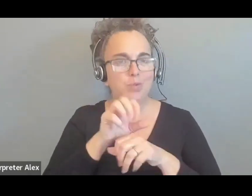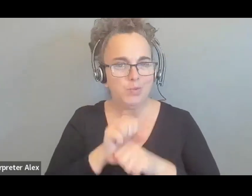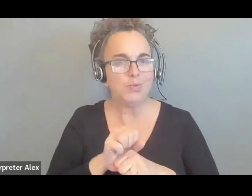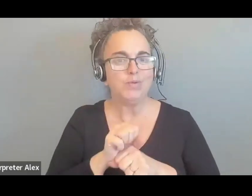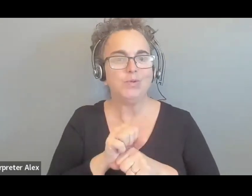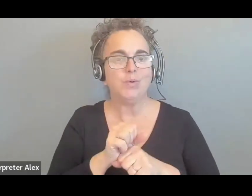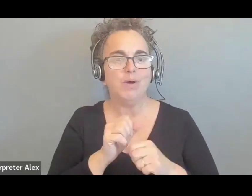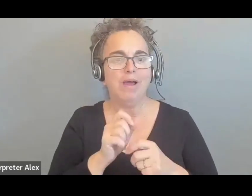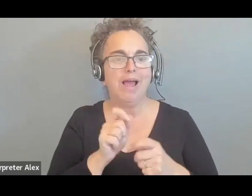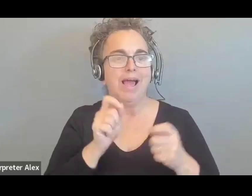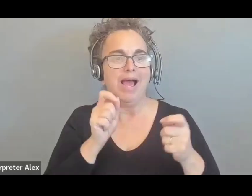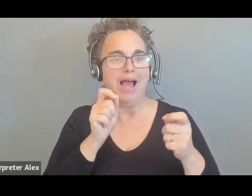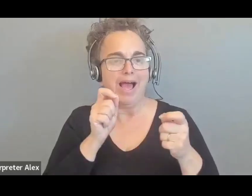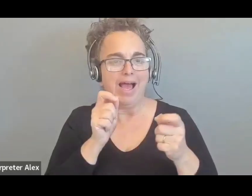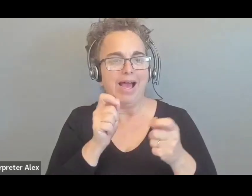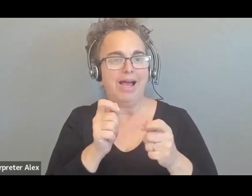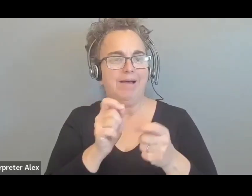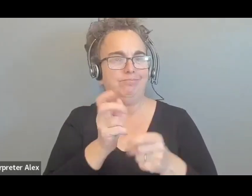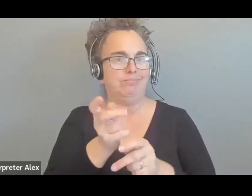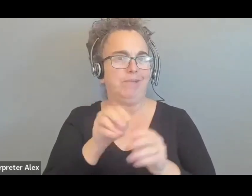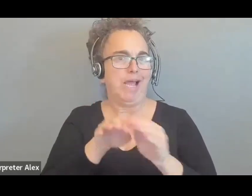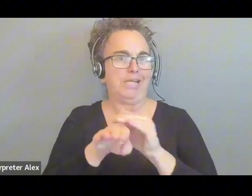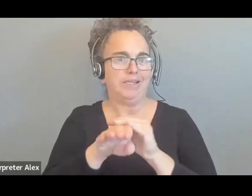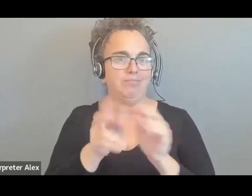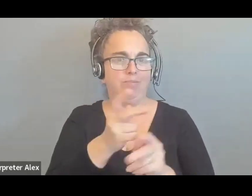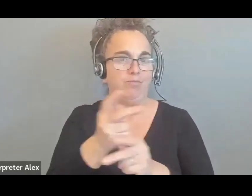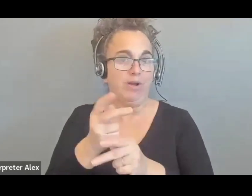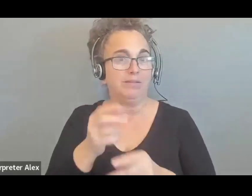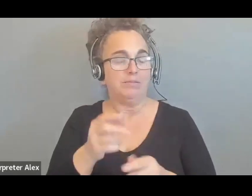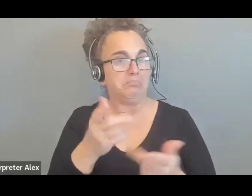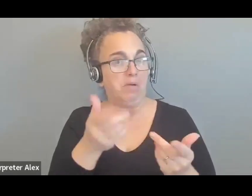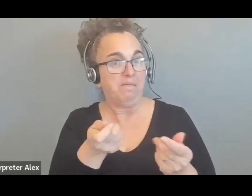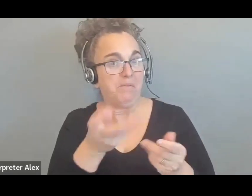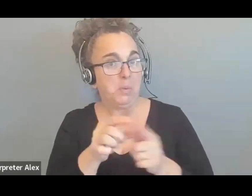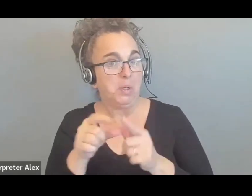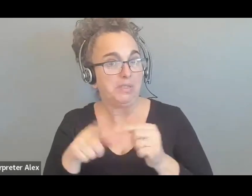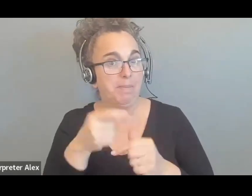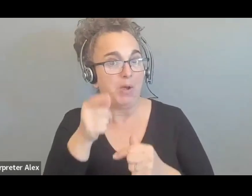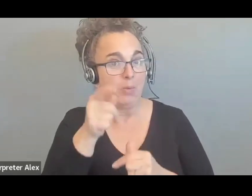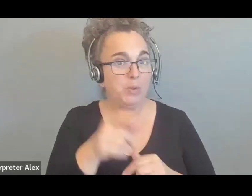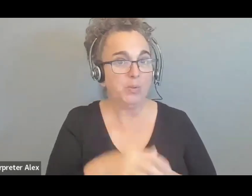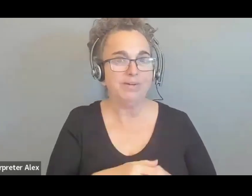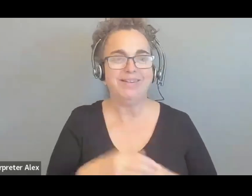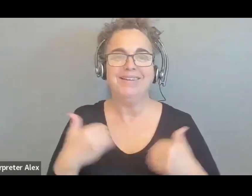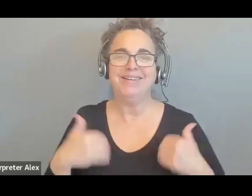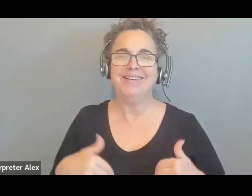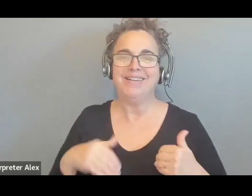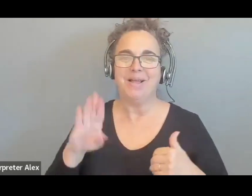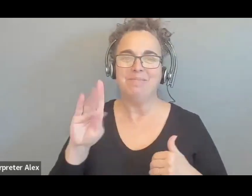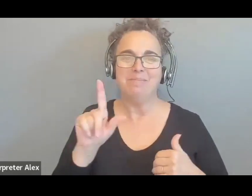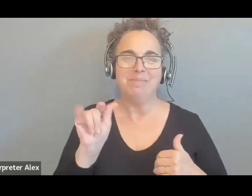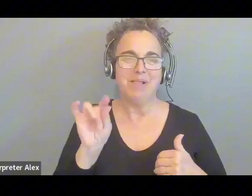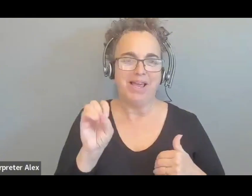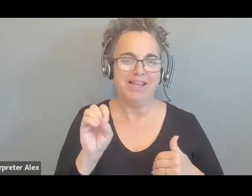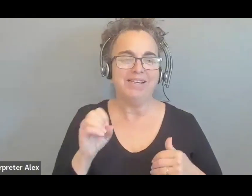And Blake, please a few words about your work and you Absolutely. This is Blake speaking.